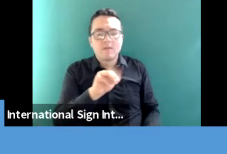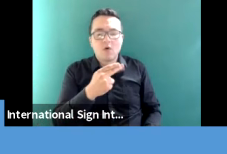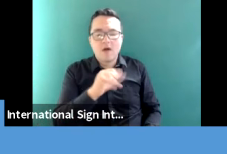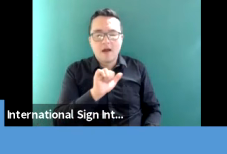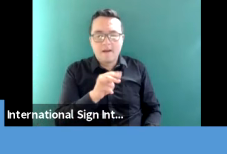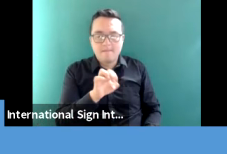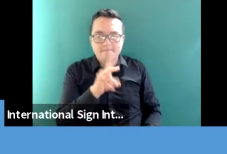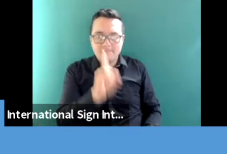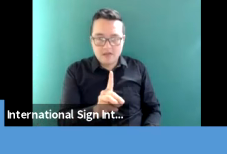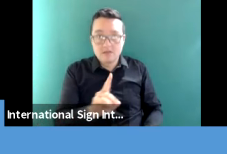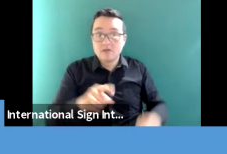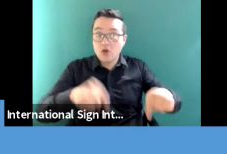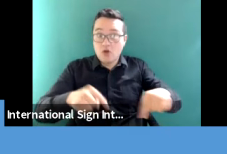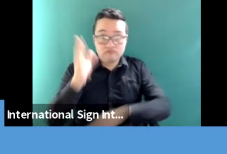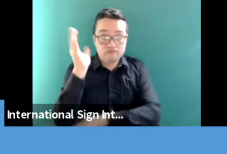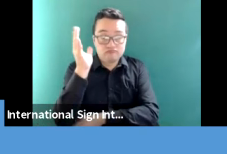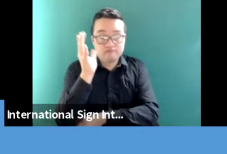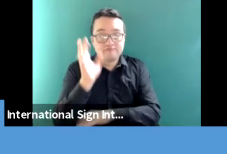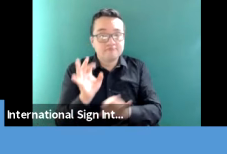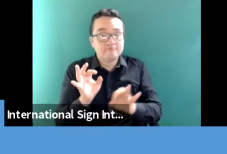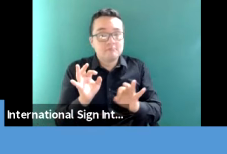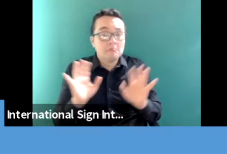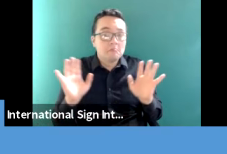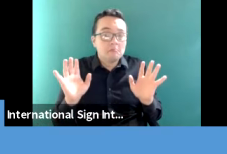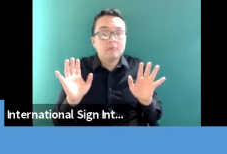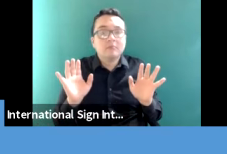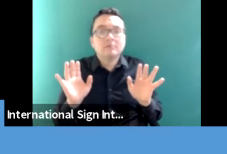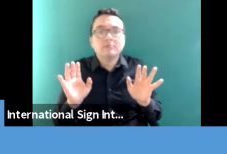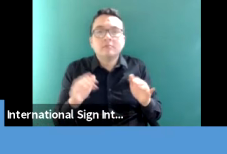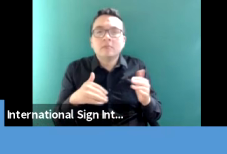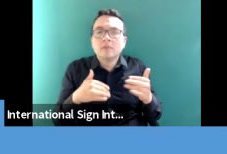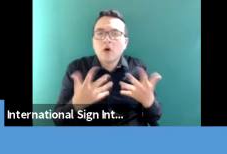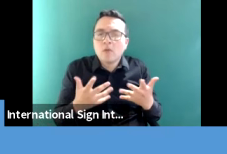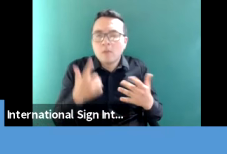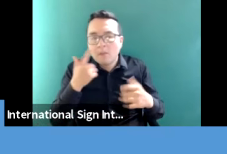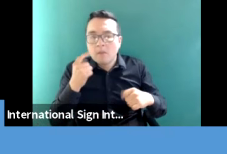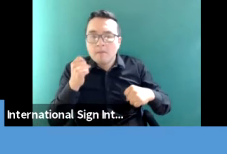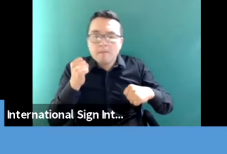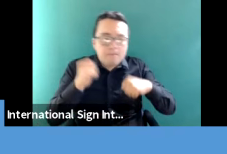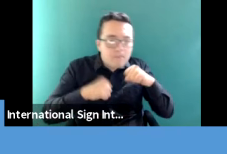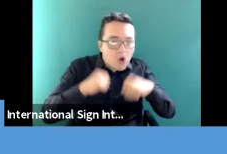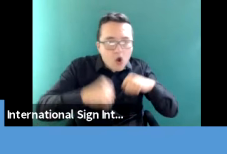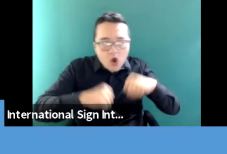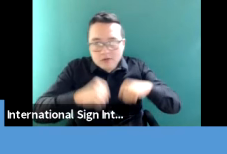Before we close, Axel, if you would like to say something to adjourn the session? SPEAKER: